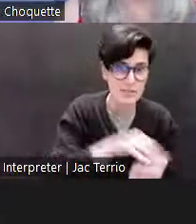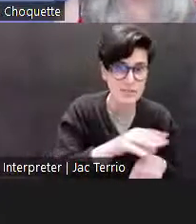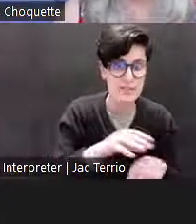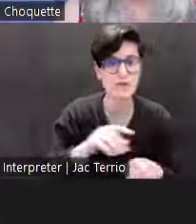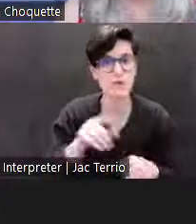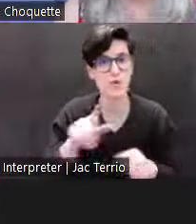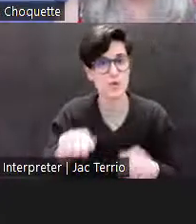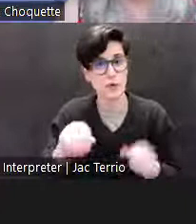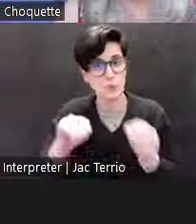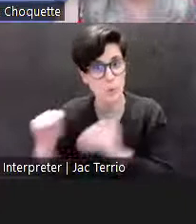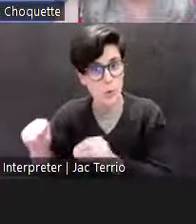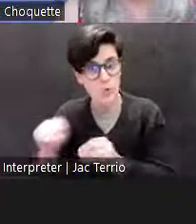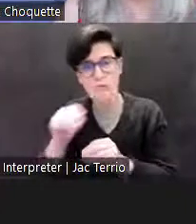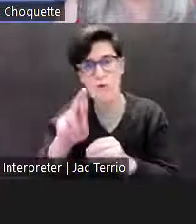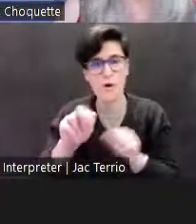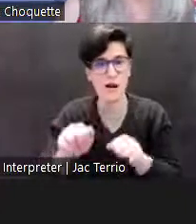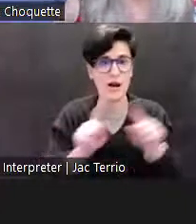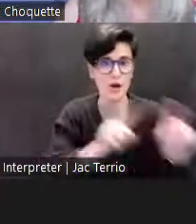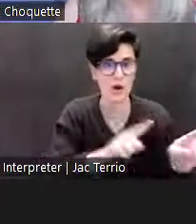associated with the family violence, and they can